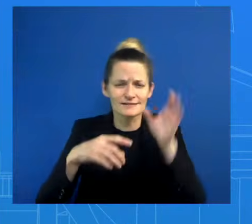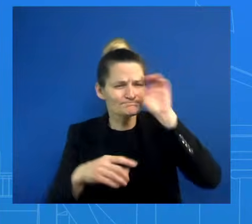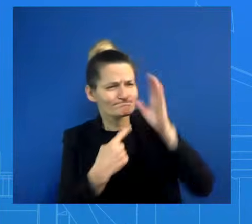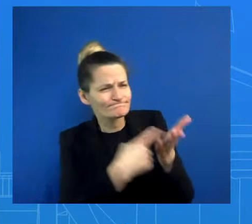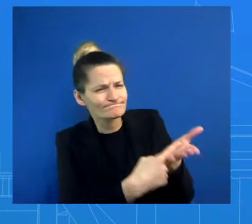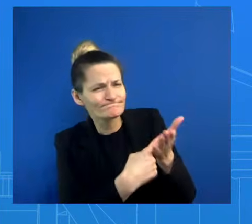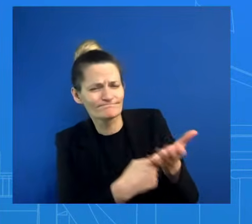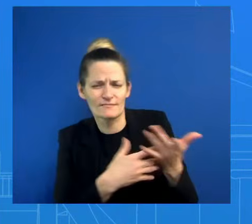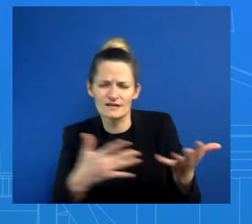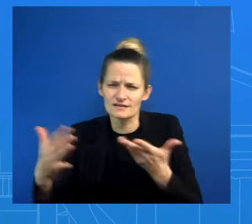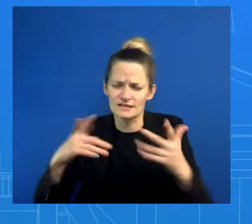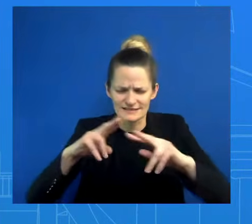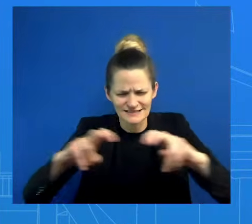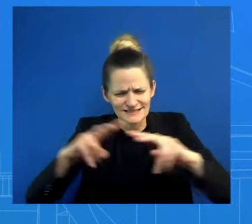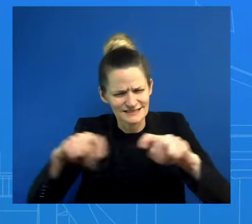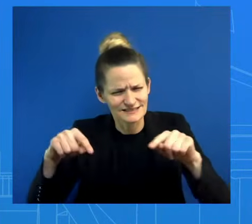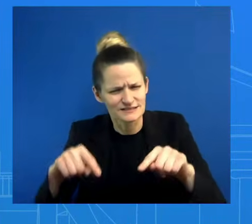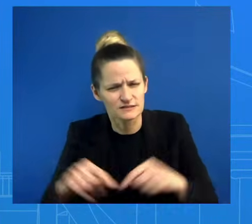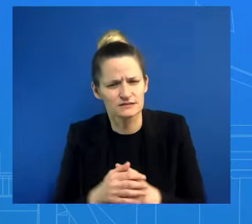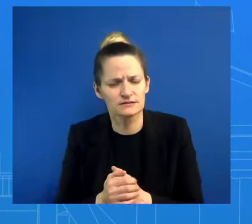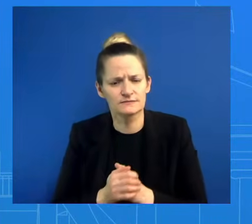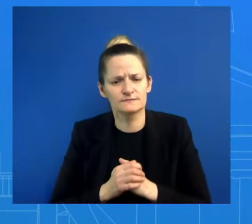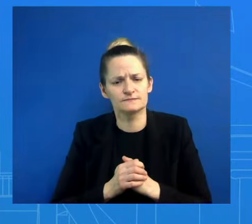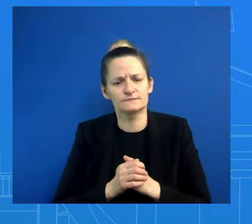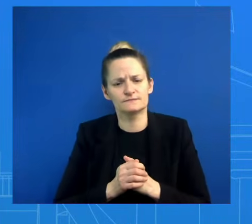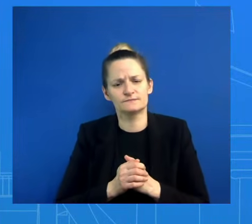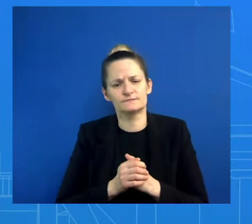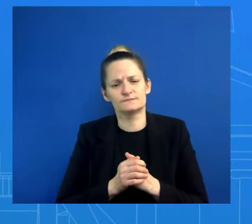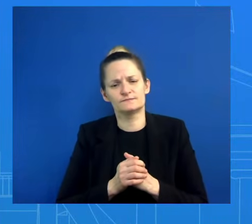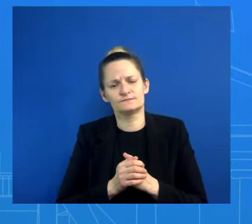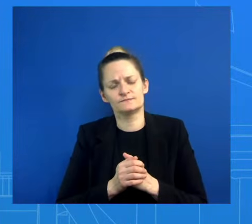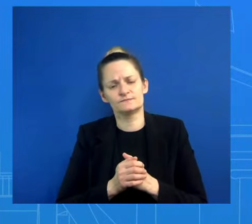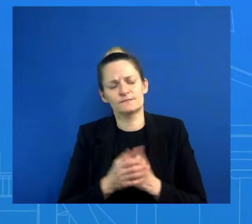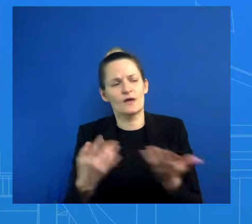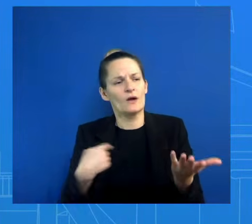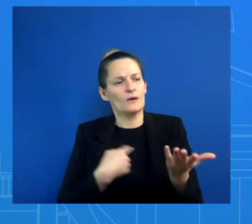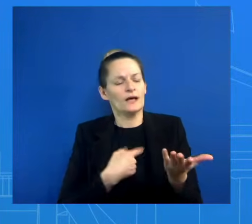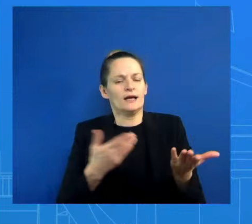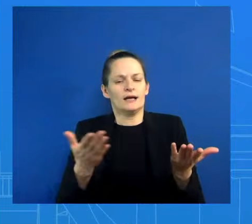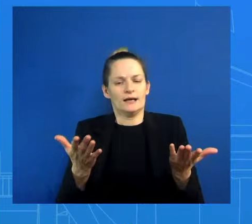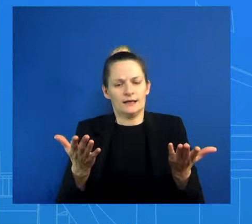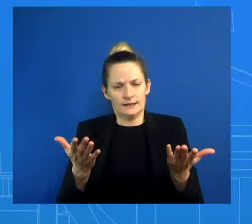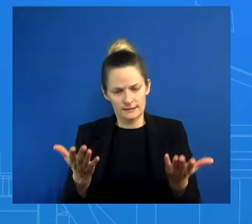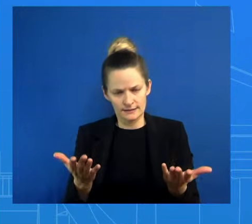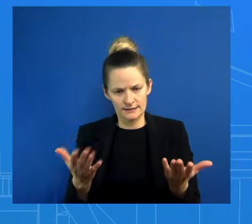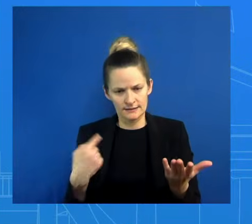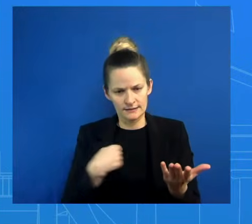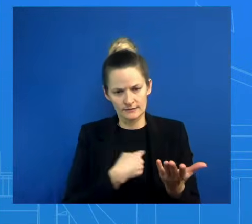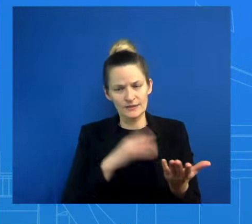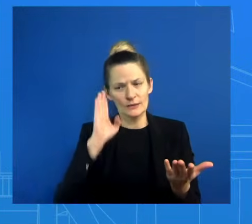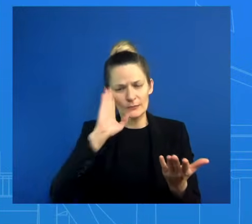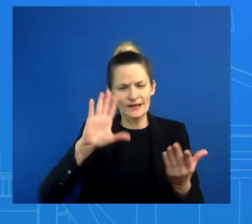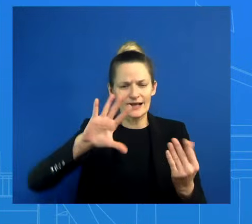you know, we'll add to the topics that you're just laying out. But again, that's why the President took initiative with his plan.